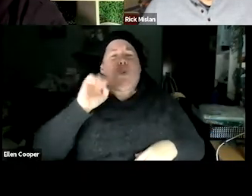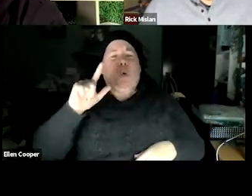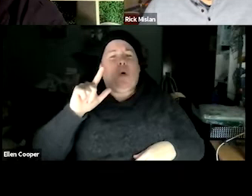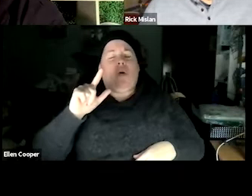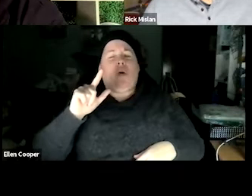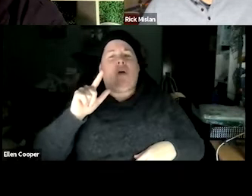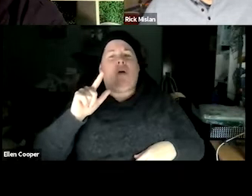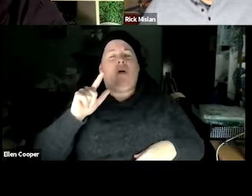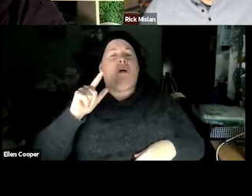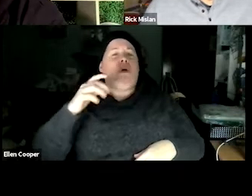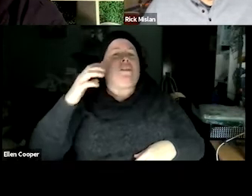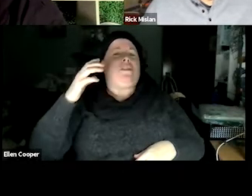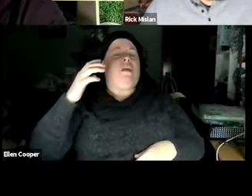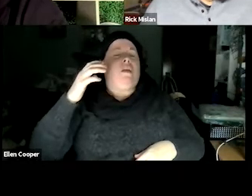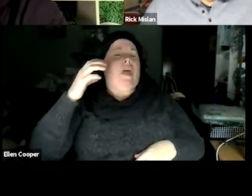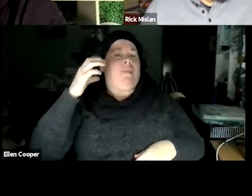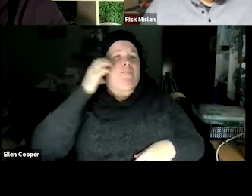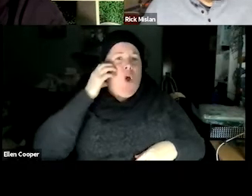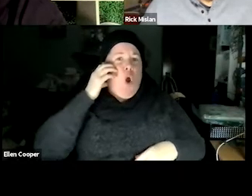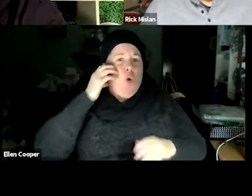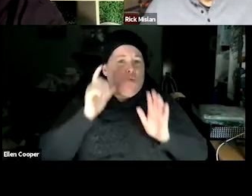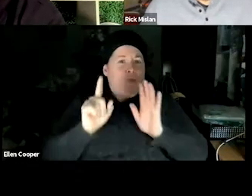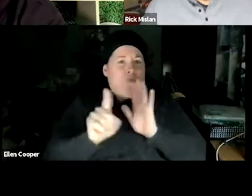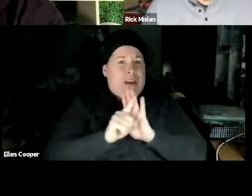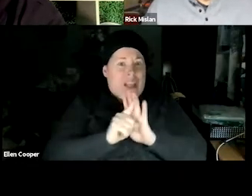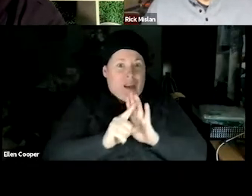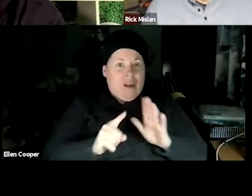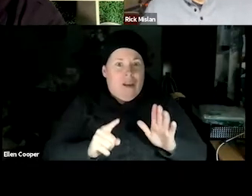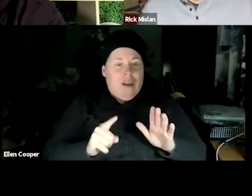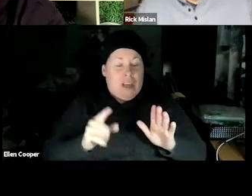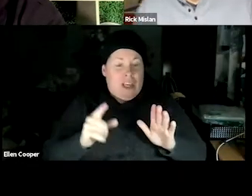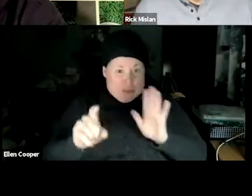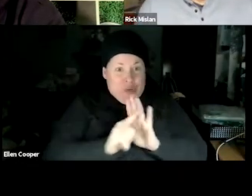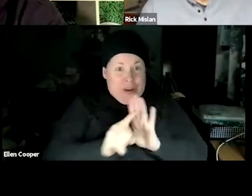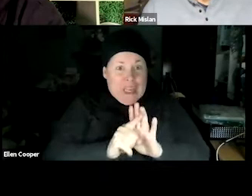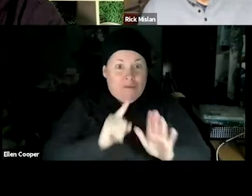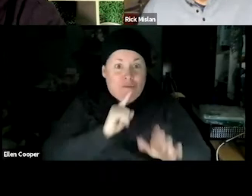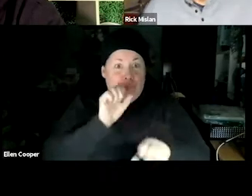CalebBarlow: Because when a phone rings, you can answer it. You know you can. Someone has